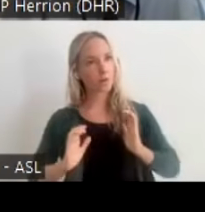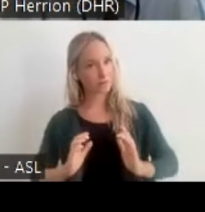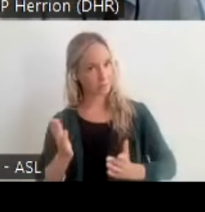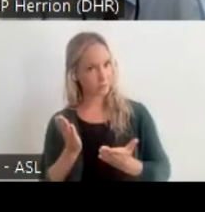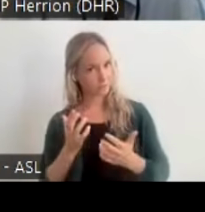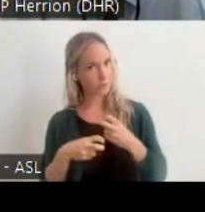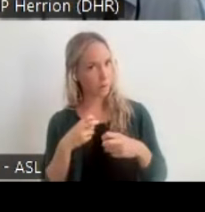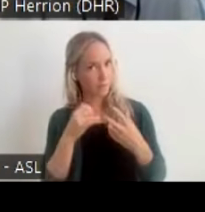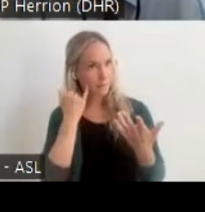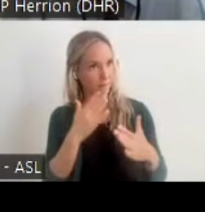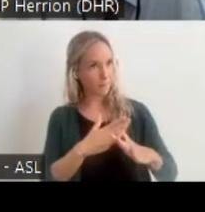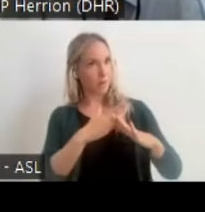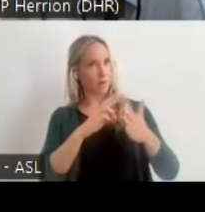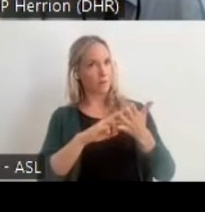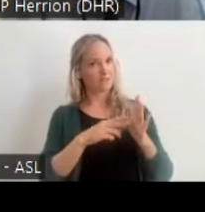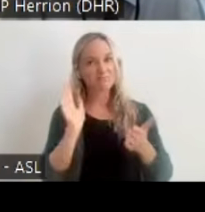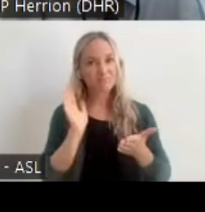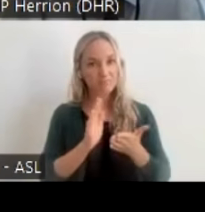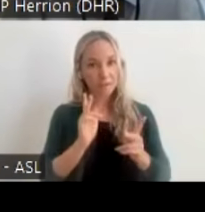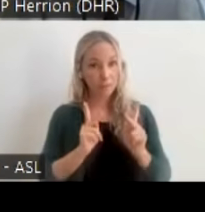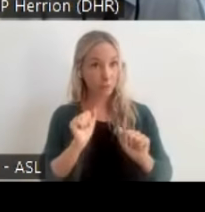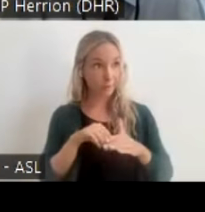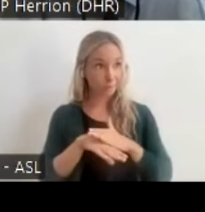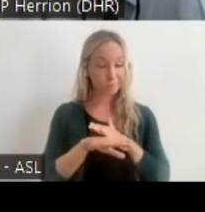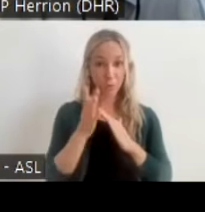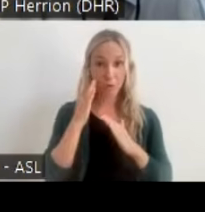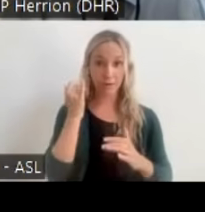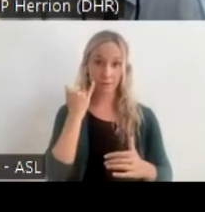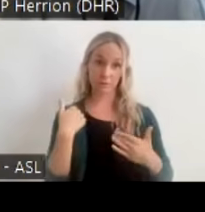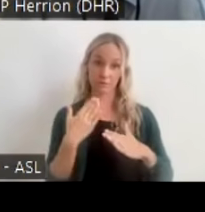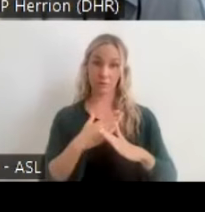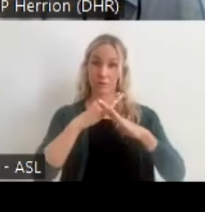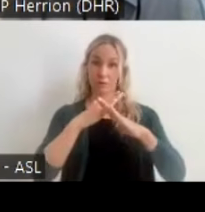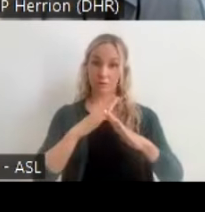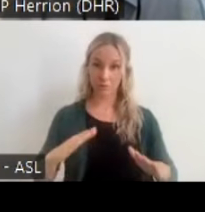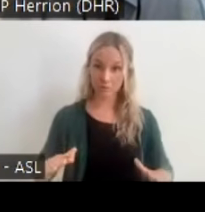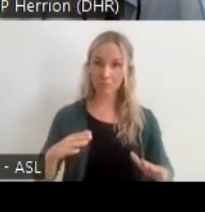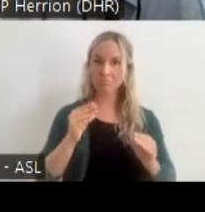money, This can be kind of a project or initiative we can take from here, Work with different staff from different